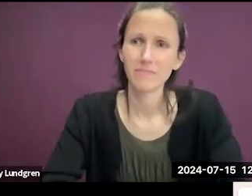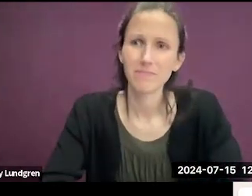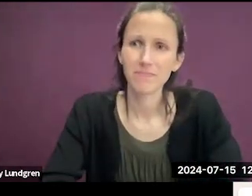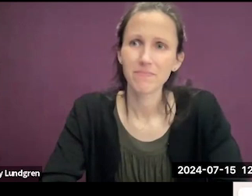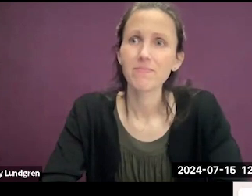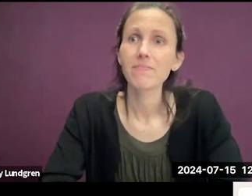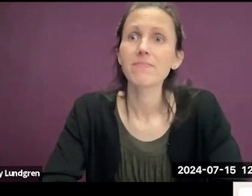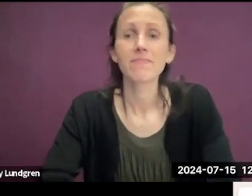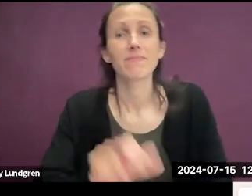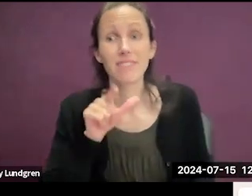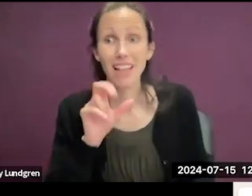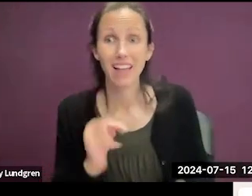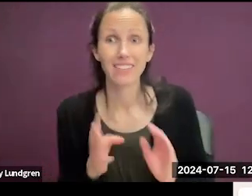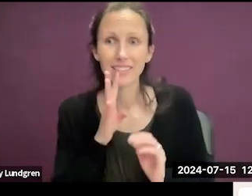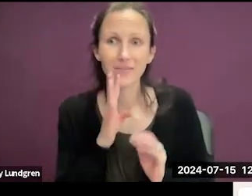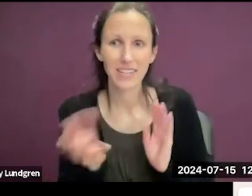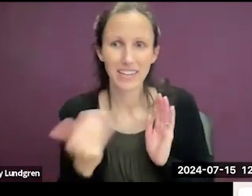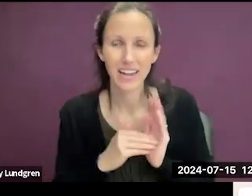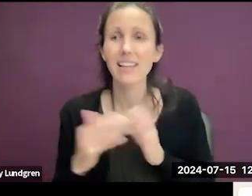[Allison] Right. Allison again. Next raised hand, Scott.